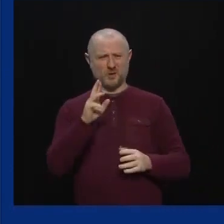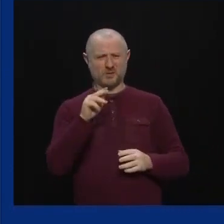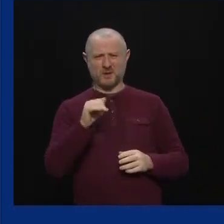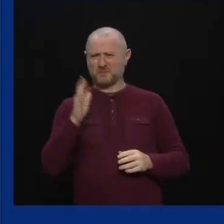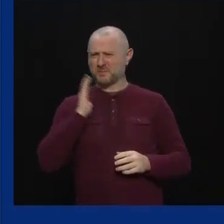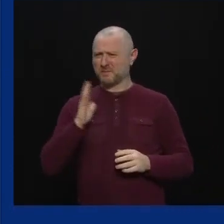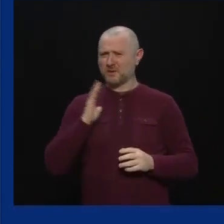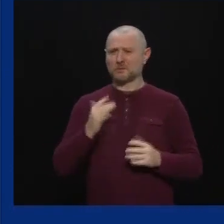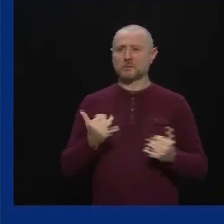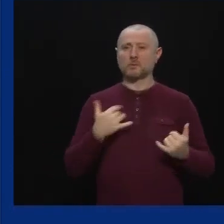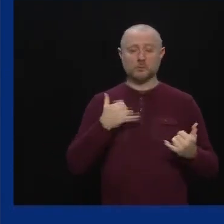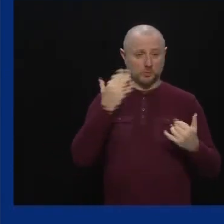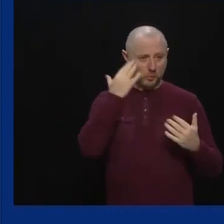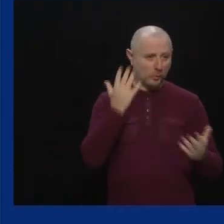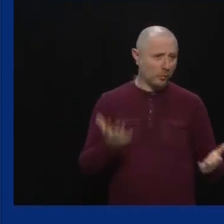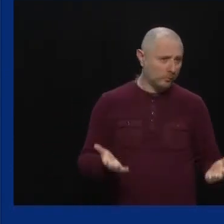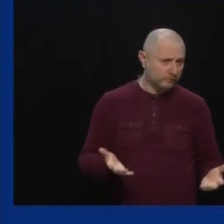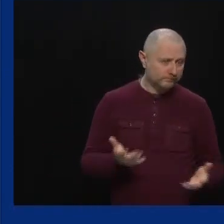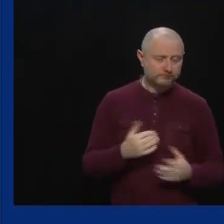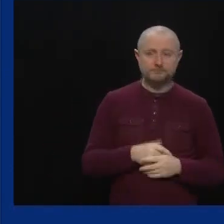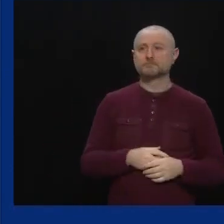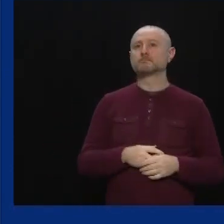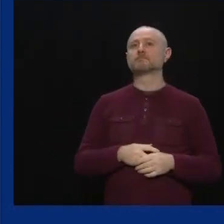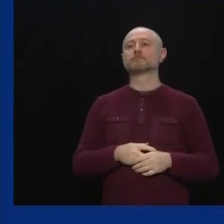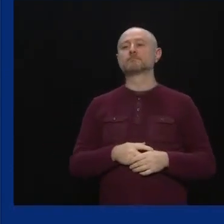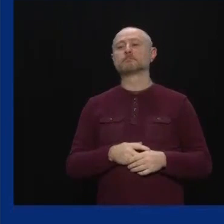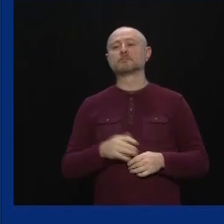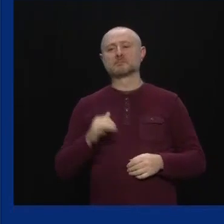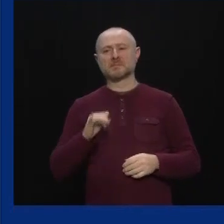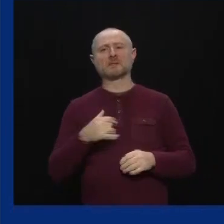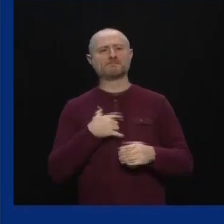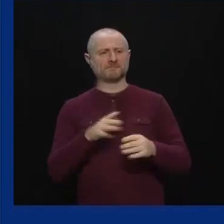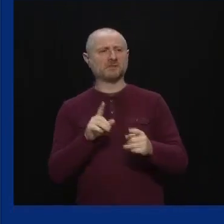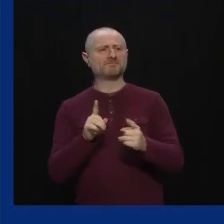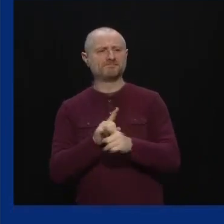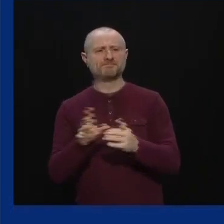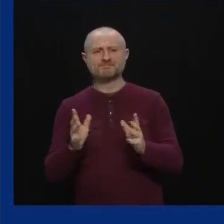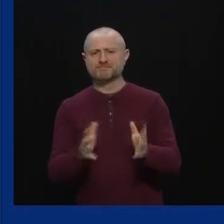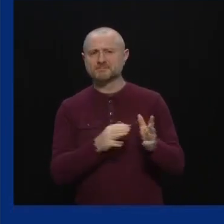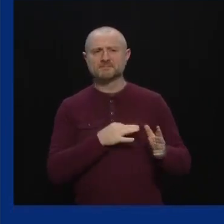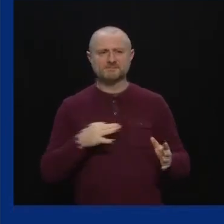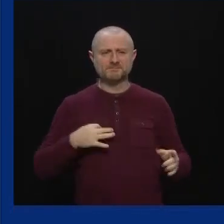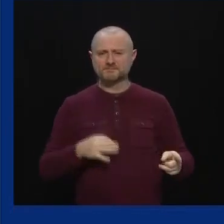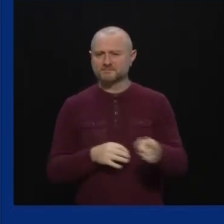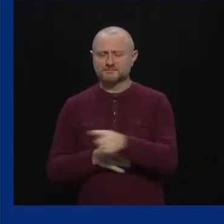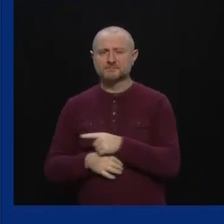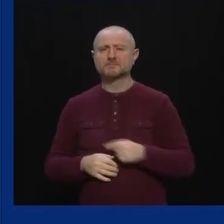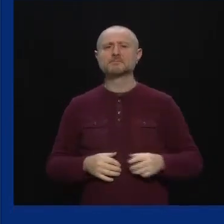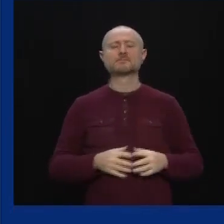I WANT TO THANK CITY OF ALBANY. AS I MENTIONED THE RNA INSTITUTE. YOU ALWAYS HEAR RNA. NOBODY KNEW WHAT IT MEANT BEFORE